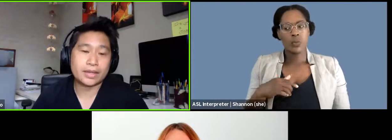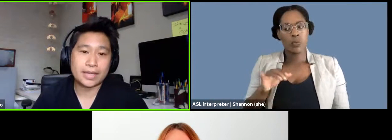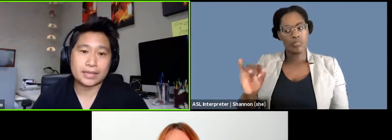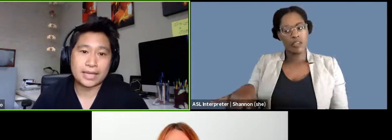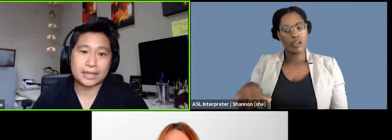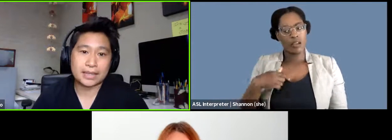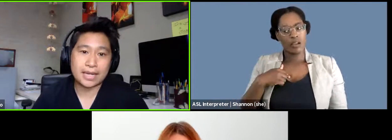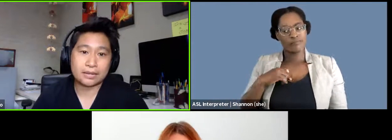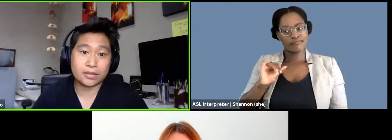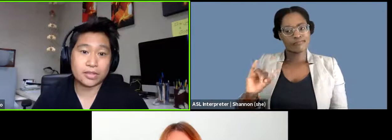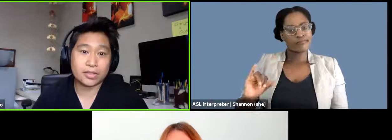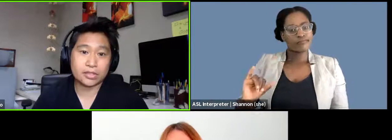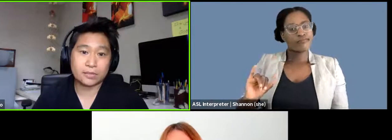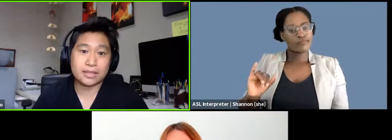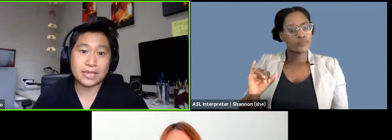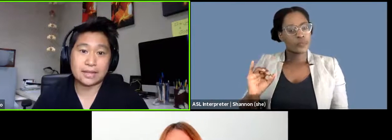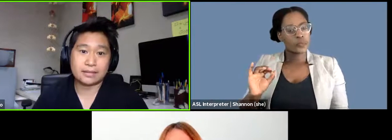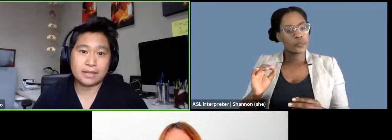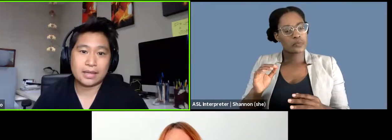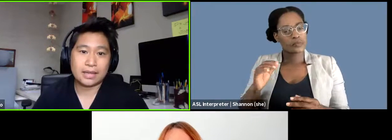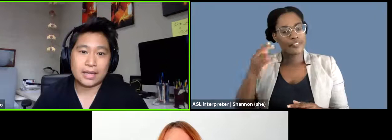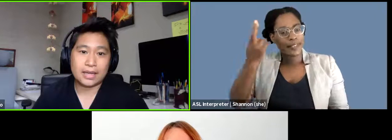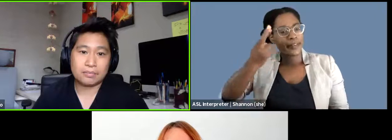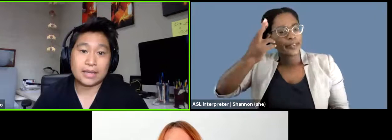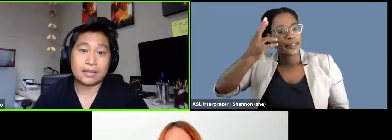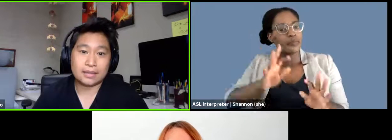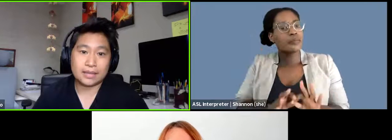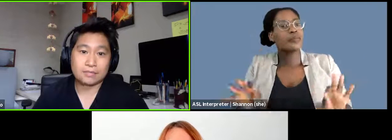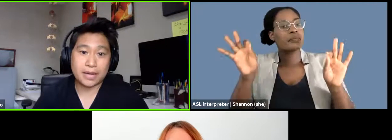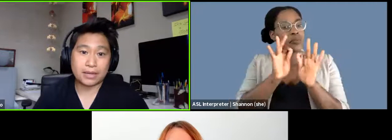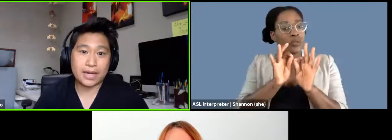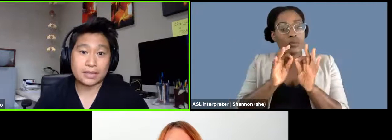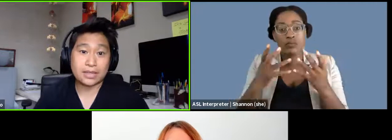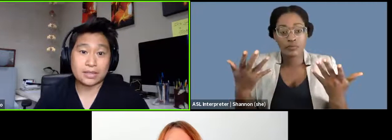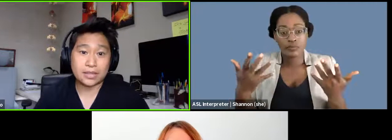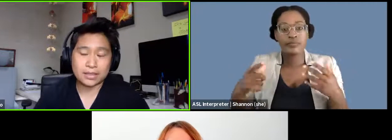lucky at Gladly that there is leadership intent on making things better and easier.